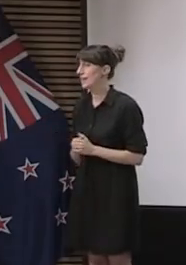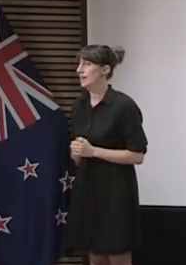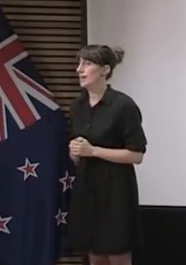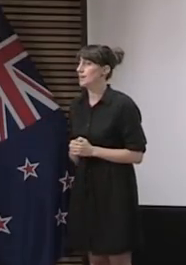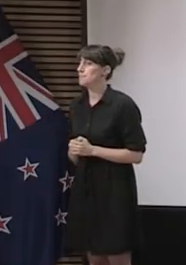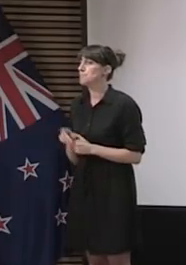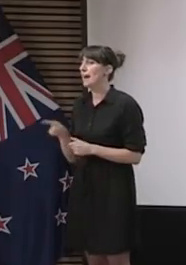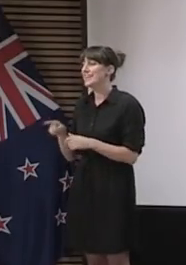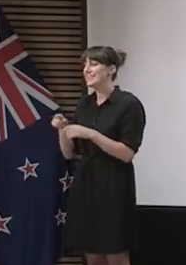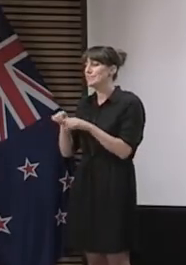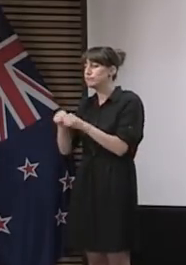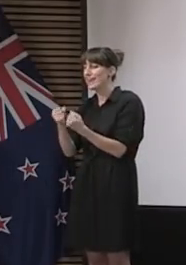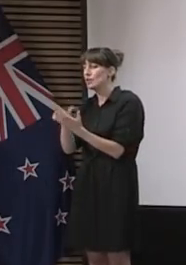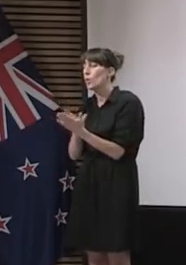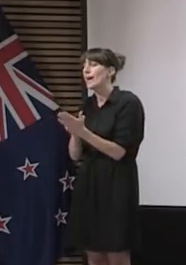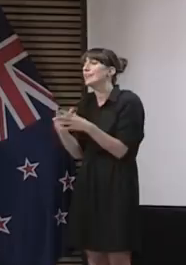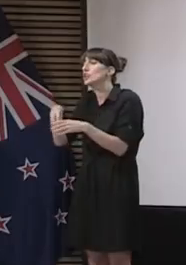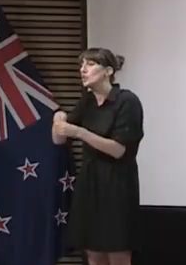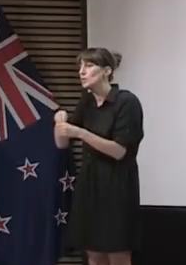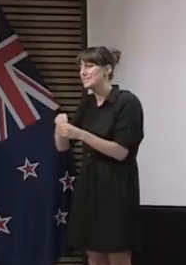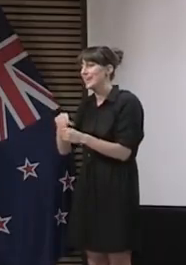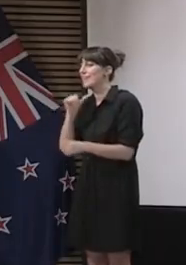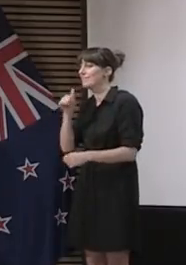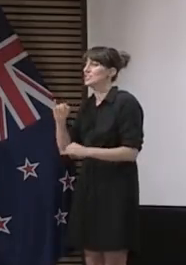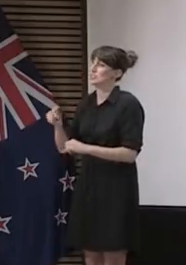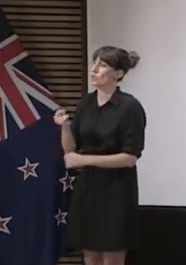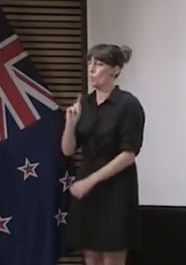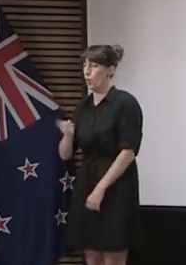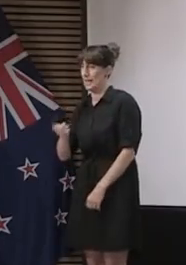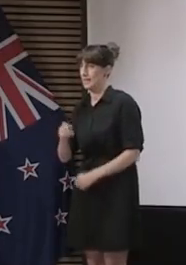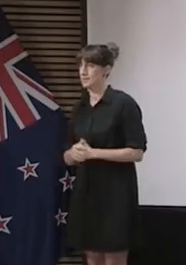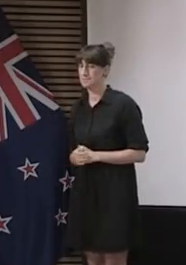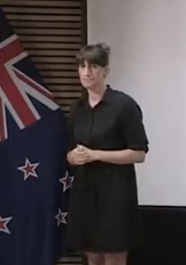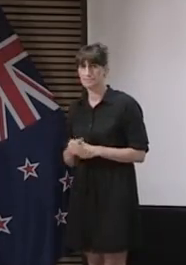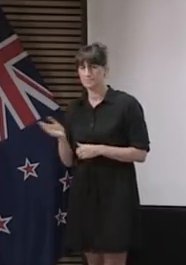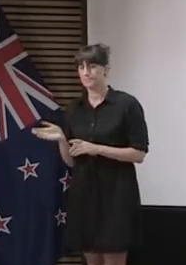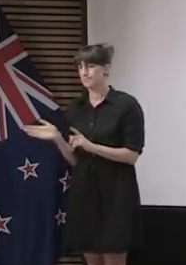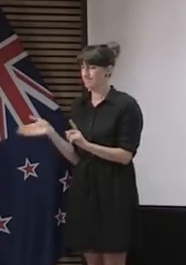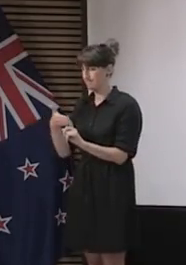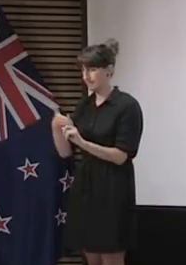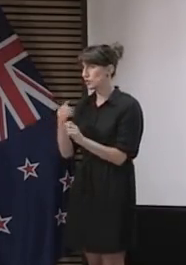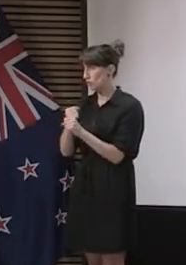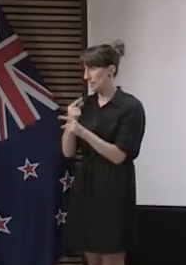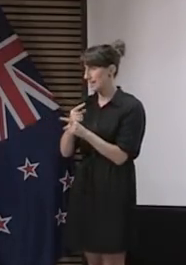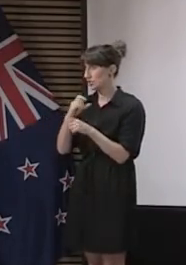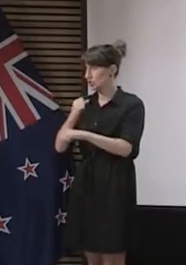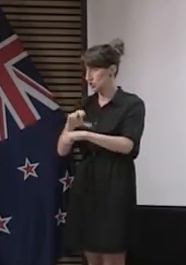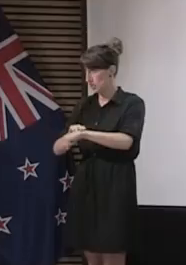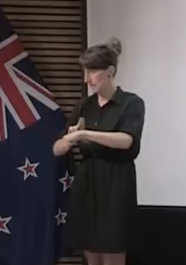On that 22 million for GPs, who gave them the impressionthat they were getting thatsecond payment?